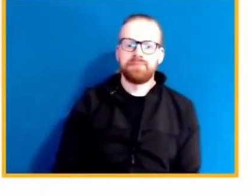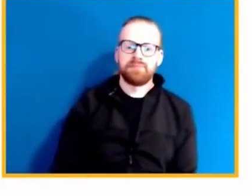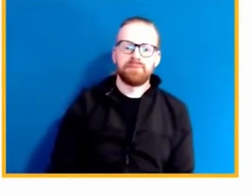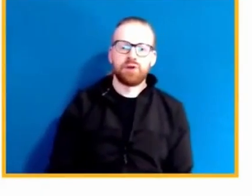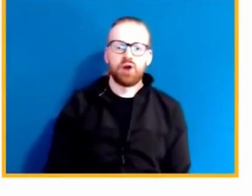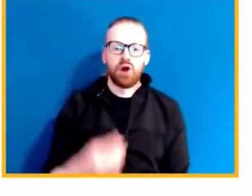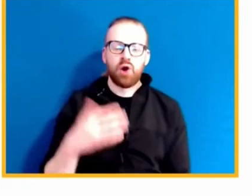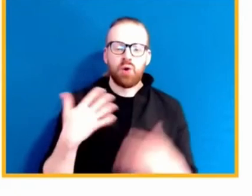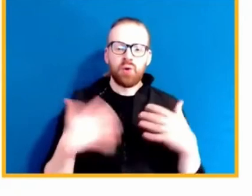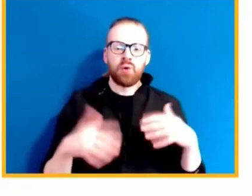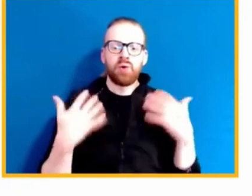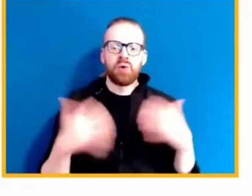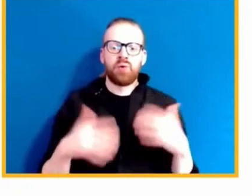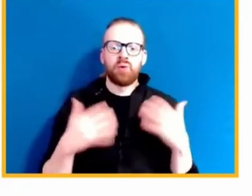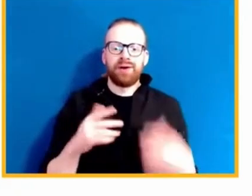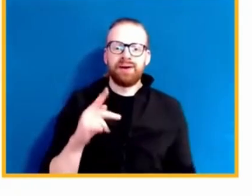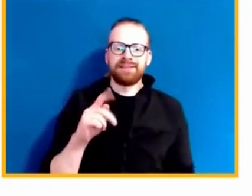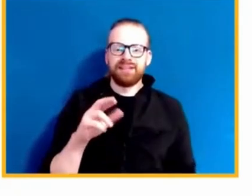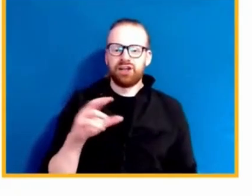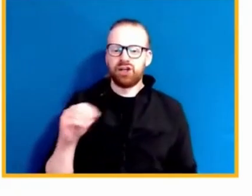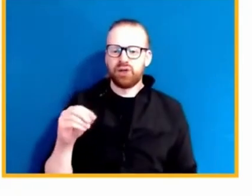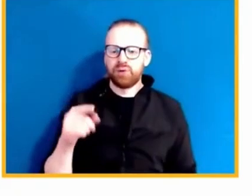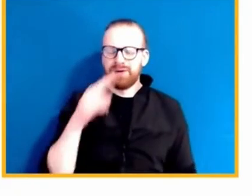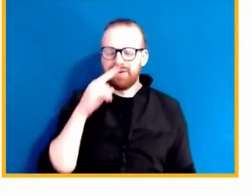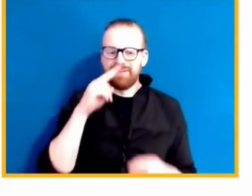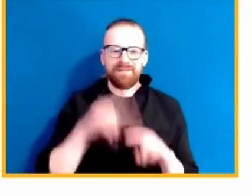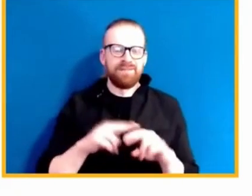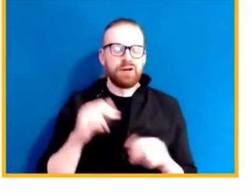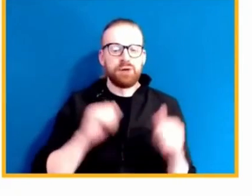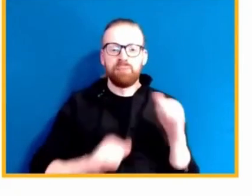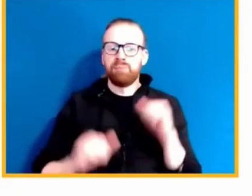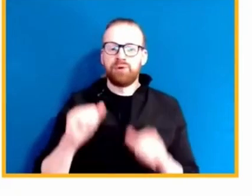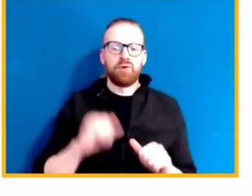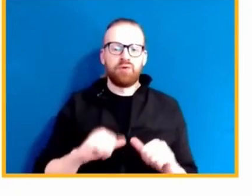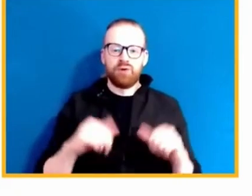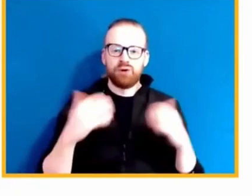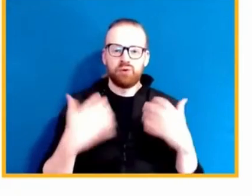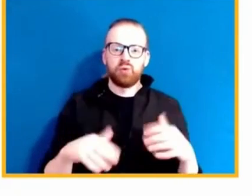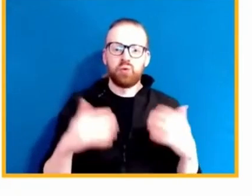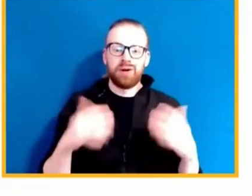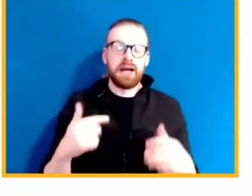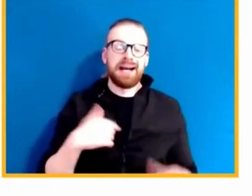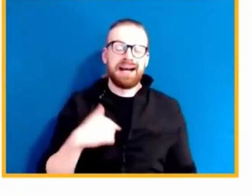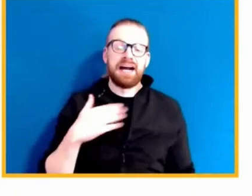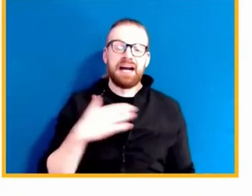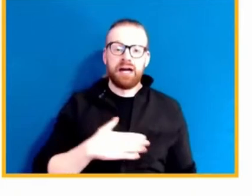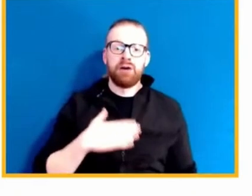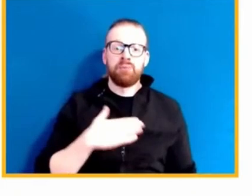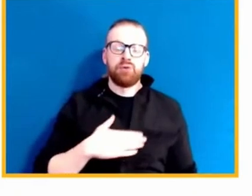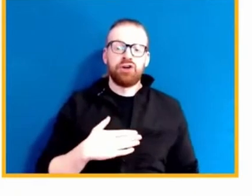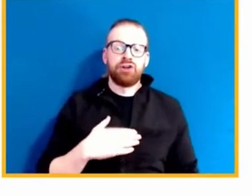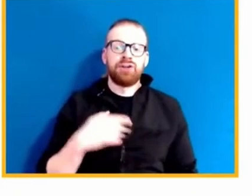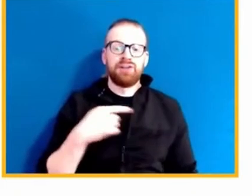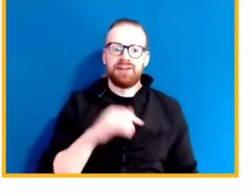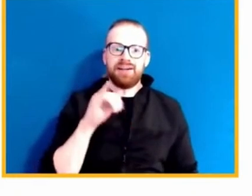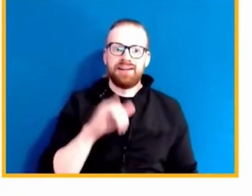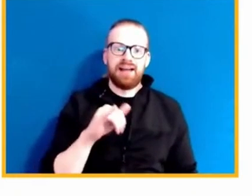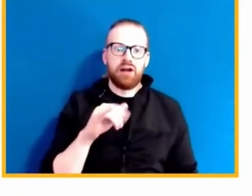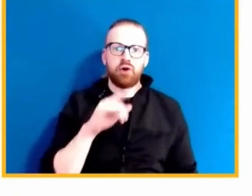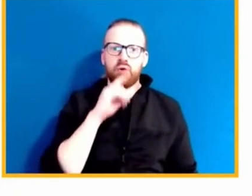[Zeke] Oh my goodness Karoo, what a fun performance that was, and I mean I personally appreciated that thoughtfulness when it came to the